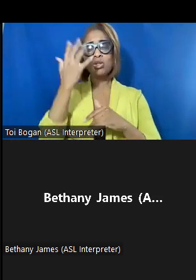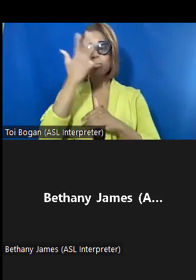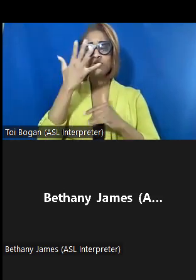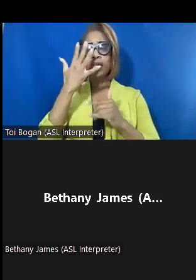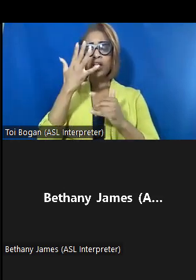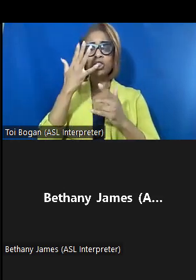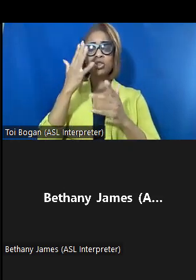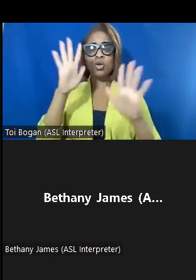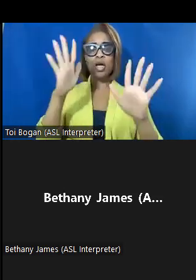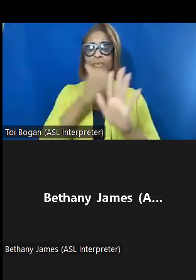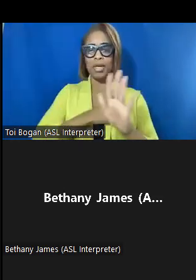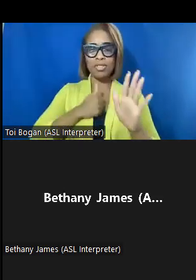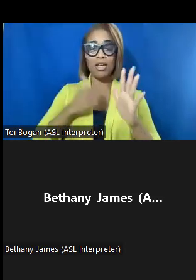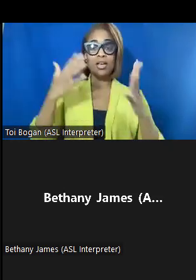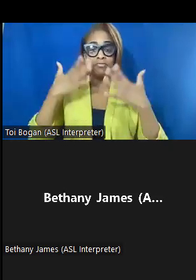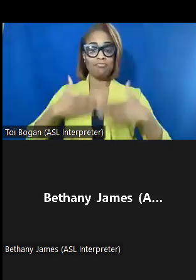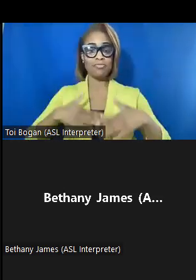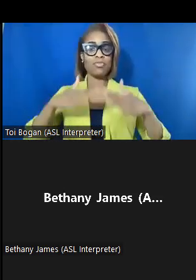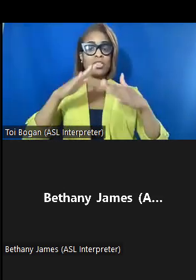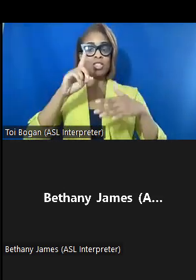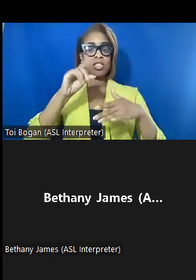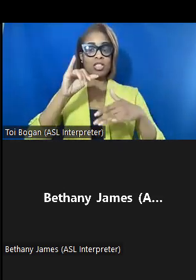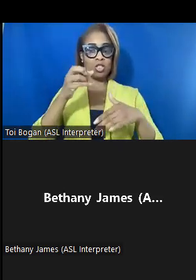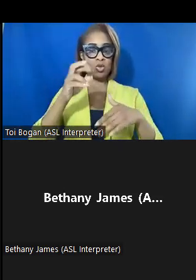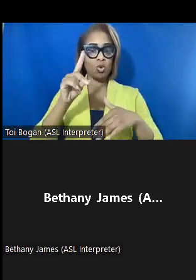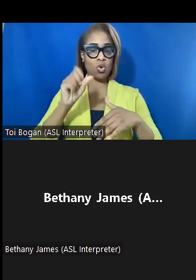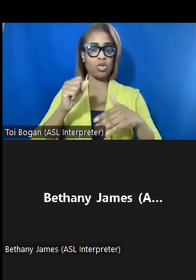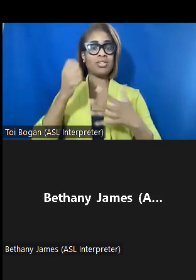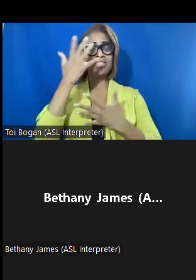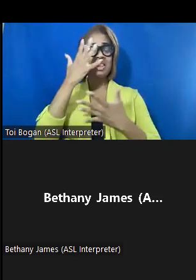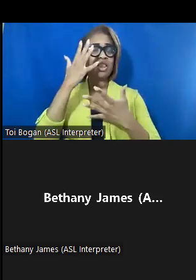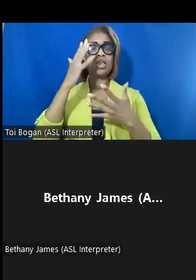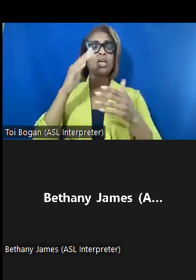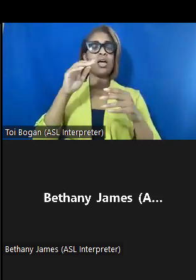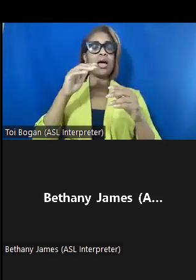I'm sorry, physiological disorders, cosmetic disfigurement, anatomical loss that affects